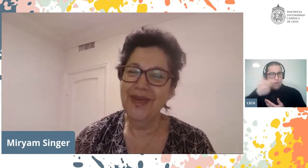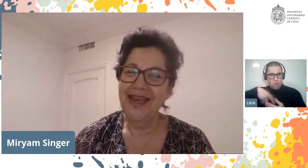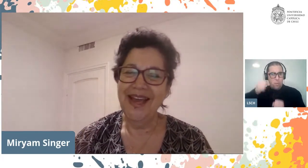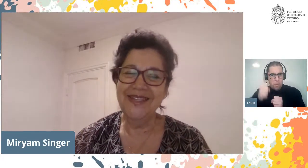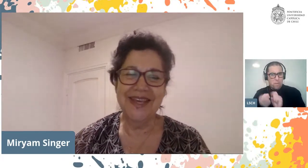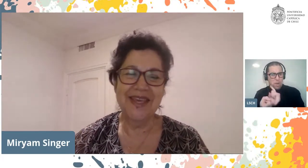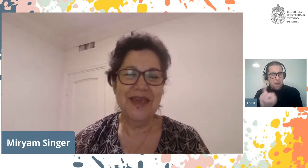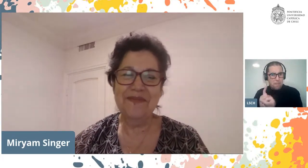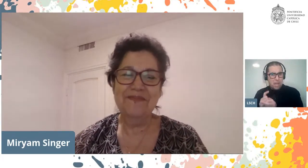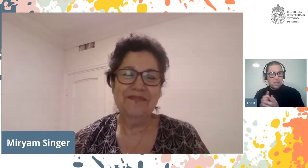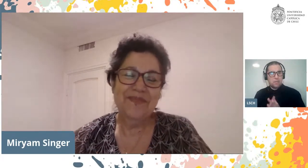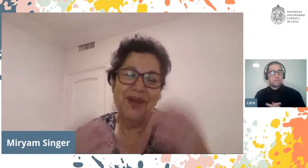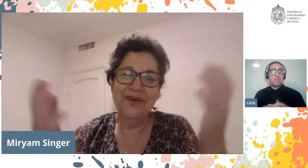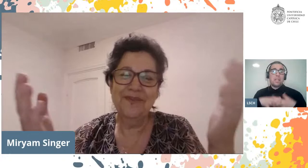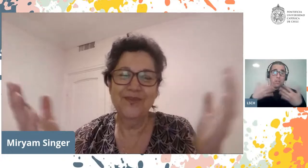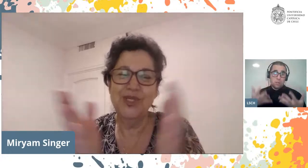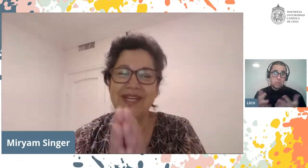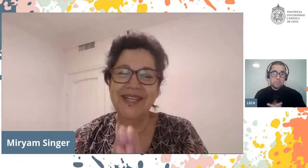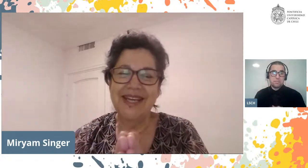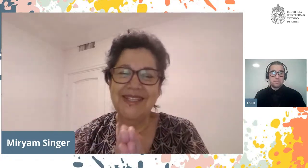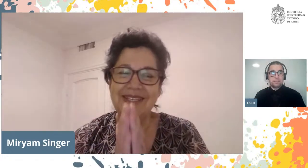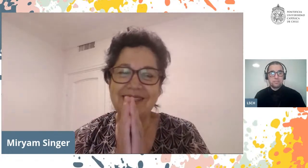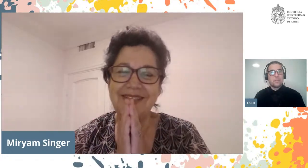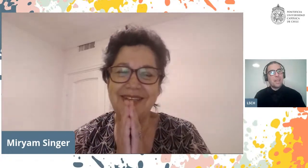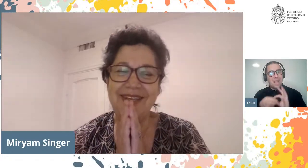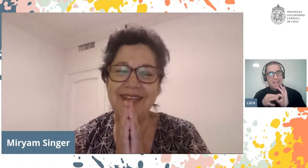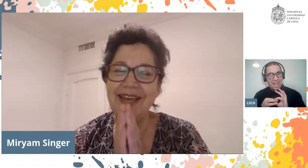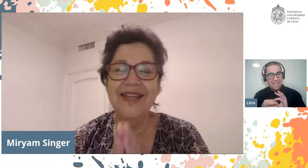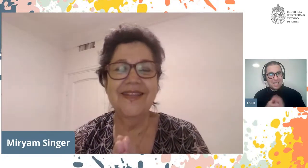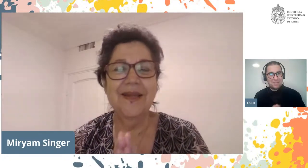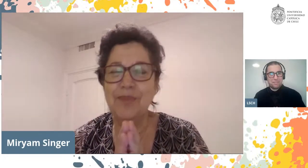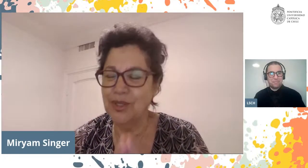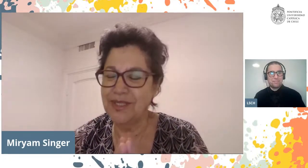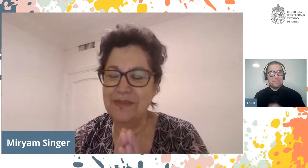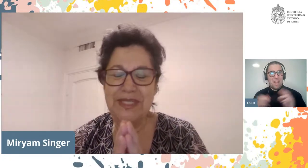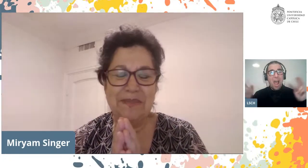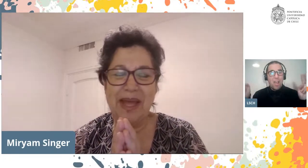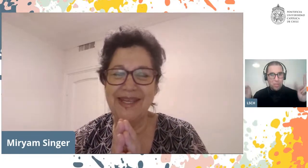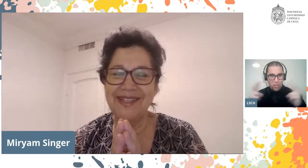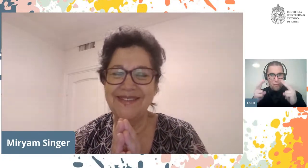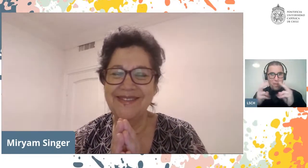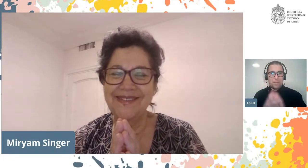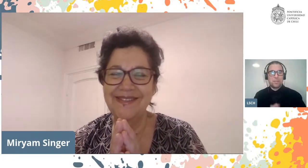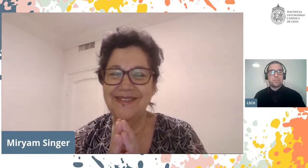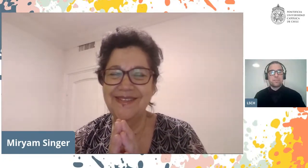So, well, thank you very much, and see you next week.